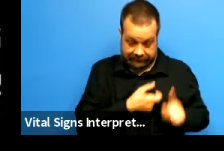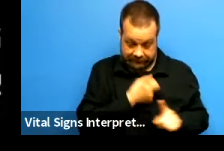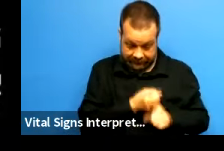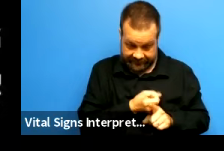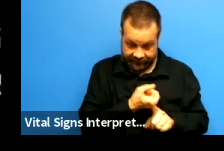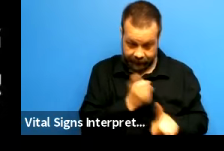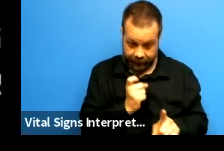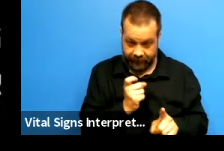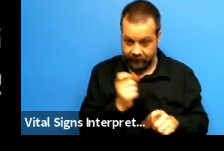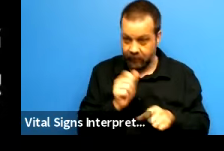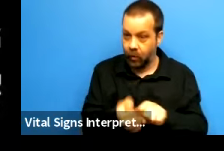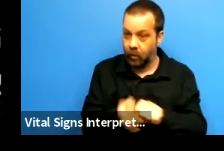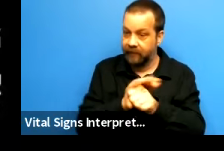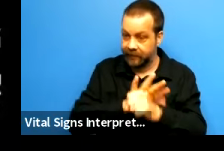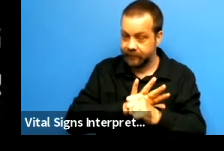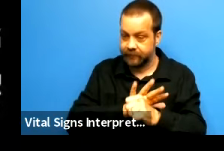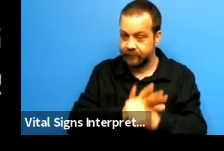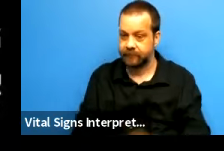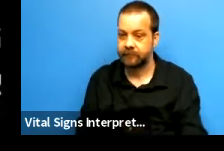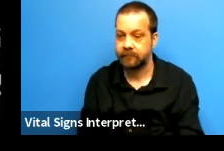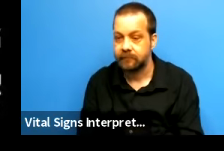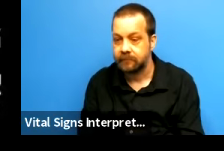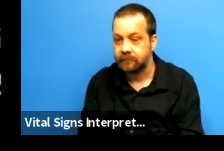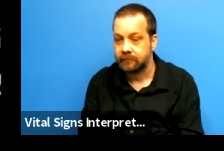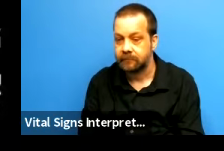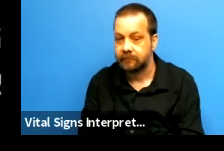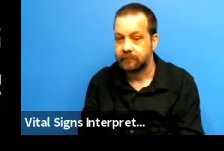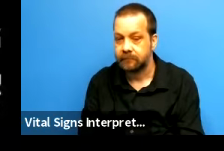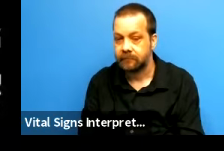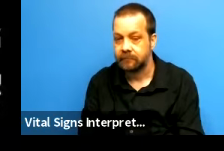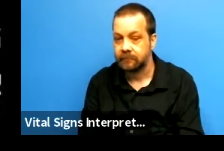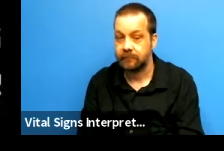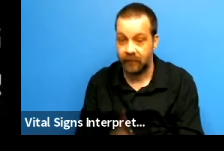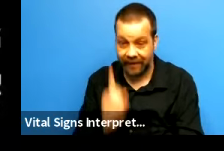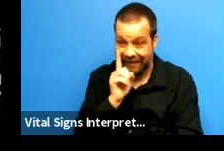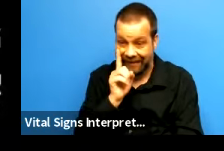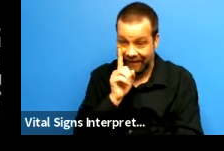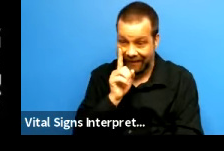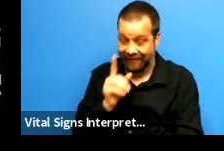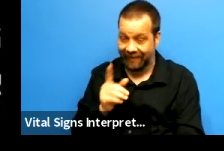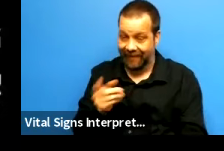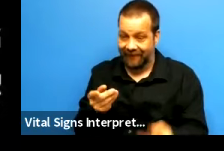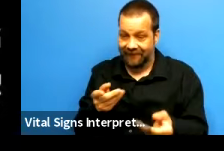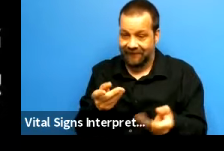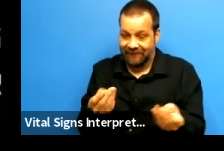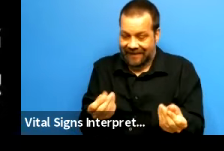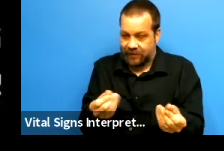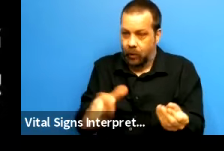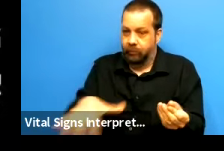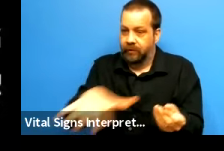So it's important to consider the nature of the physical facilities for those who cannot telework.